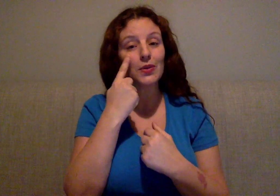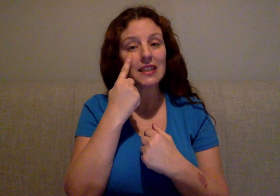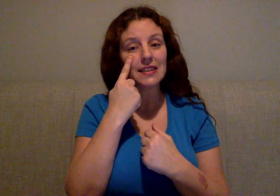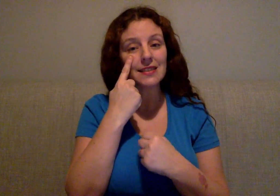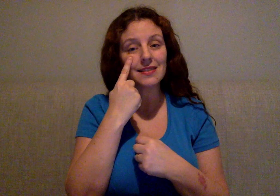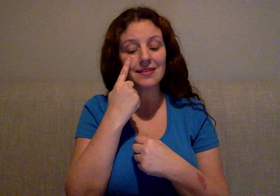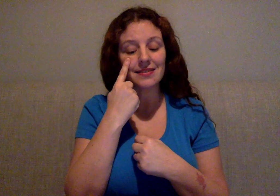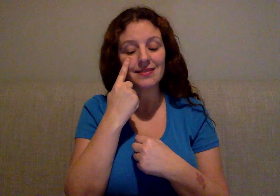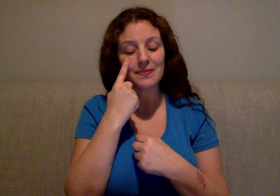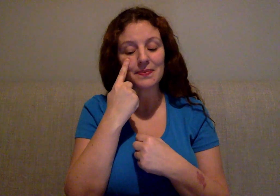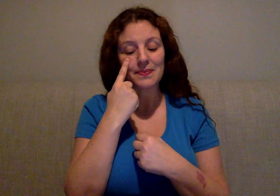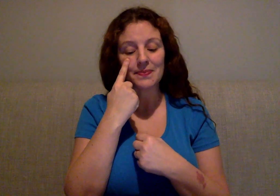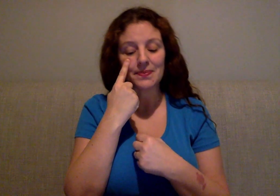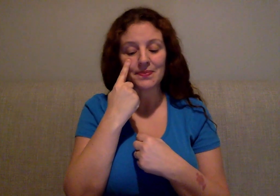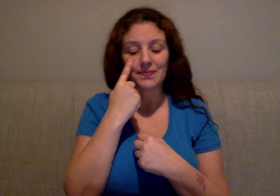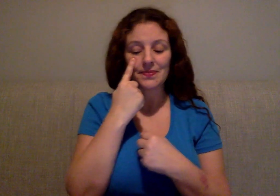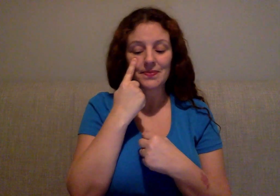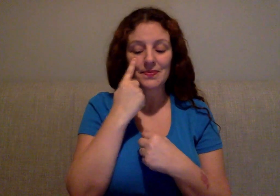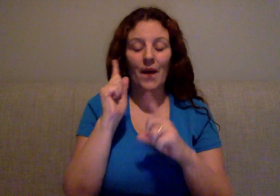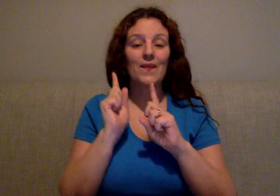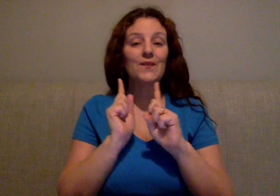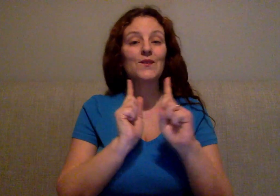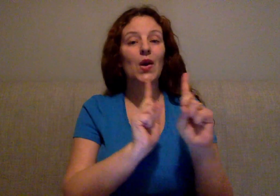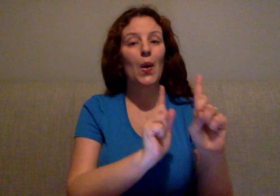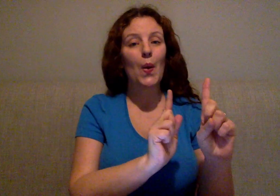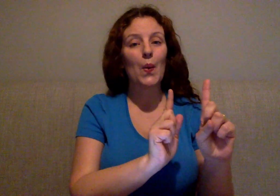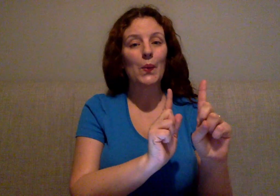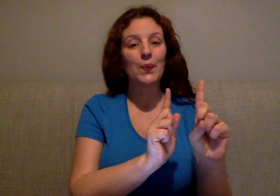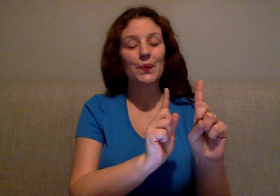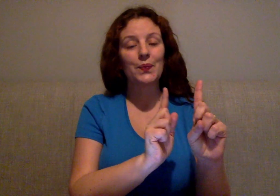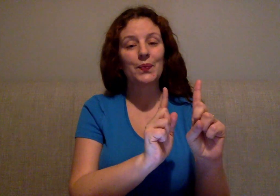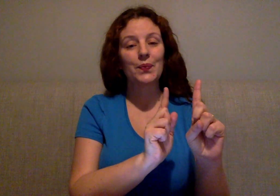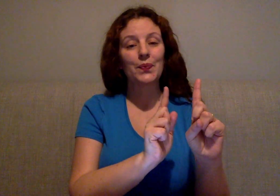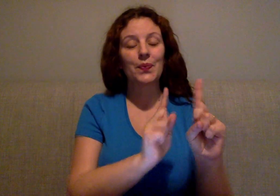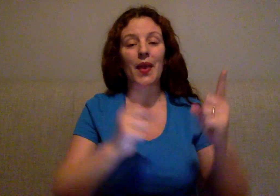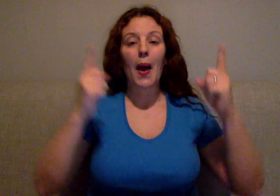NOTICE FOLLOW